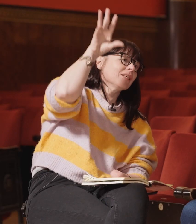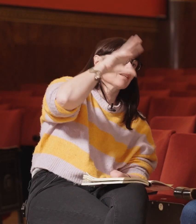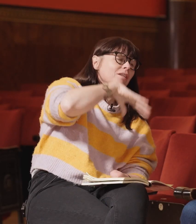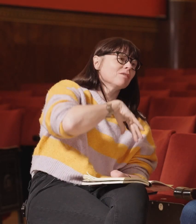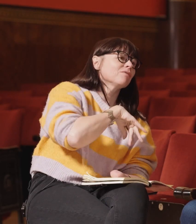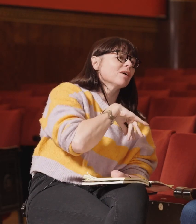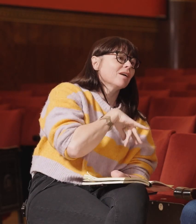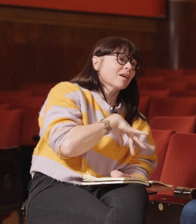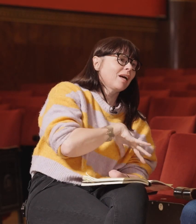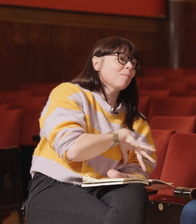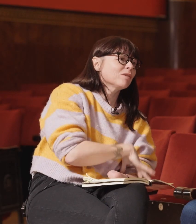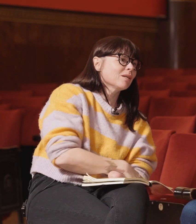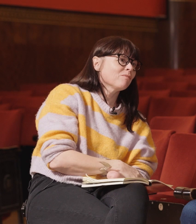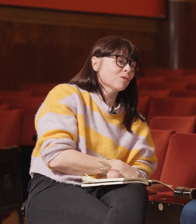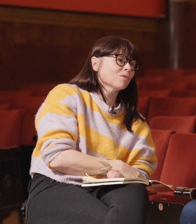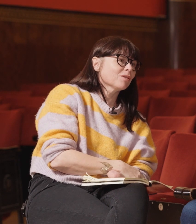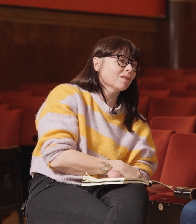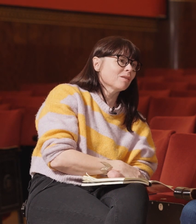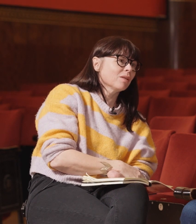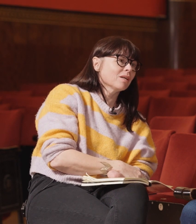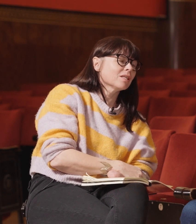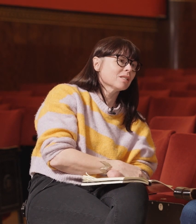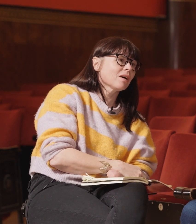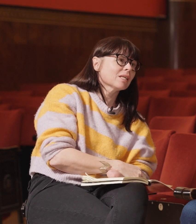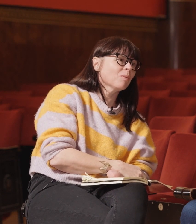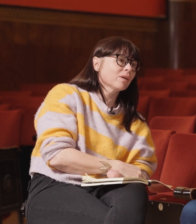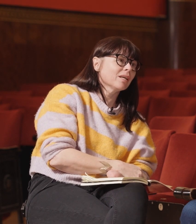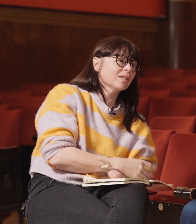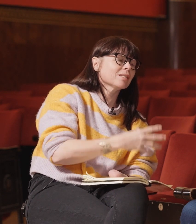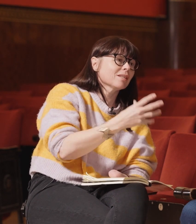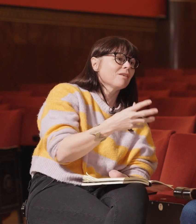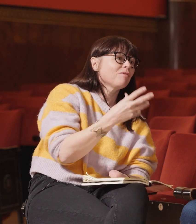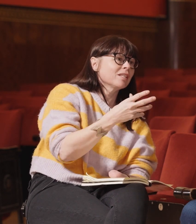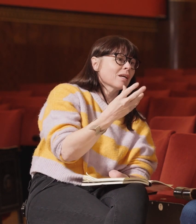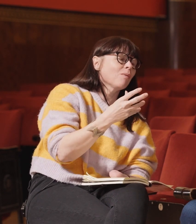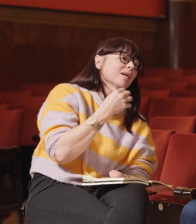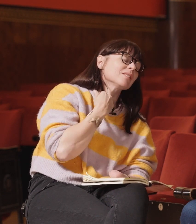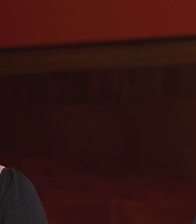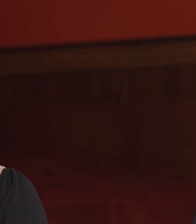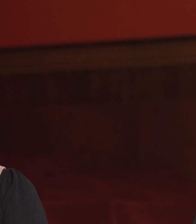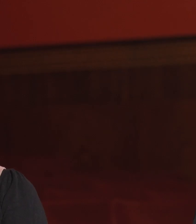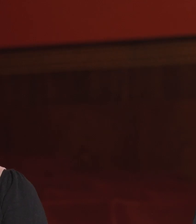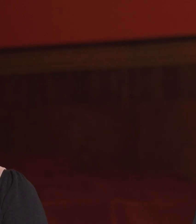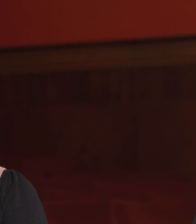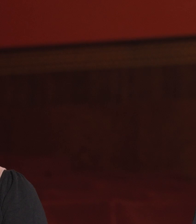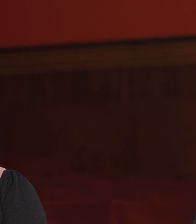In this kind of collaborative model that a starting point is finding a way to communicate.